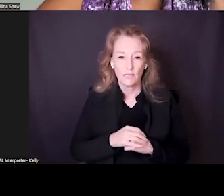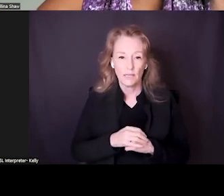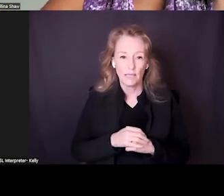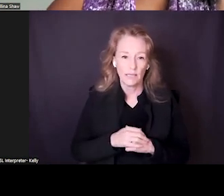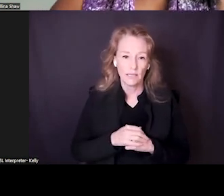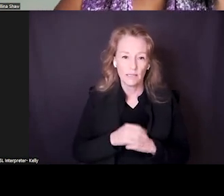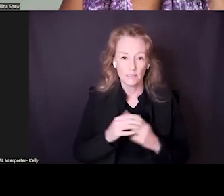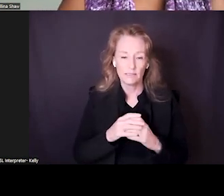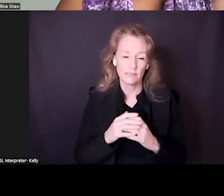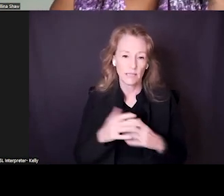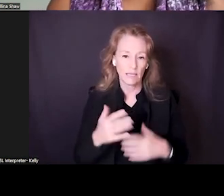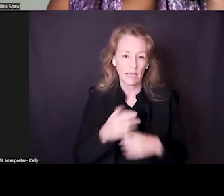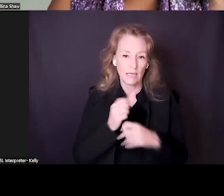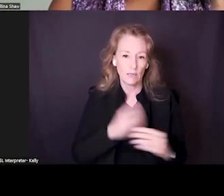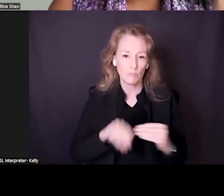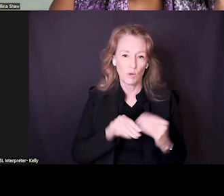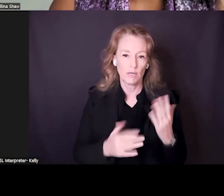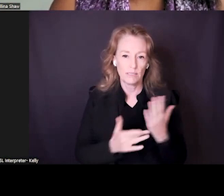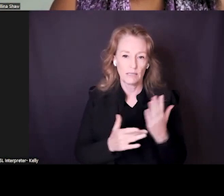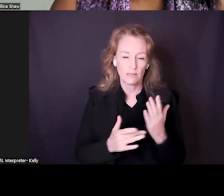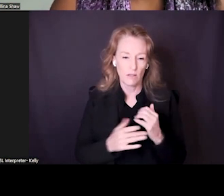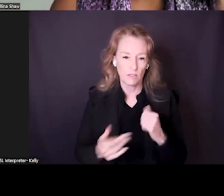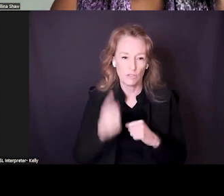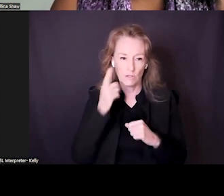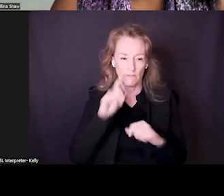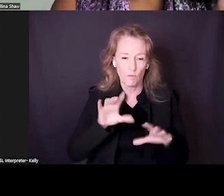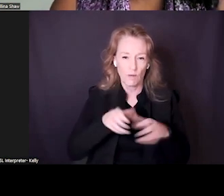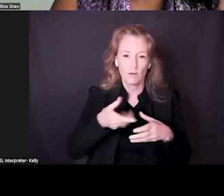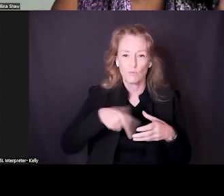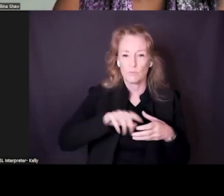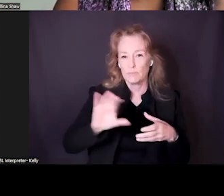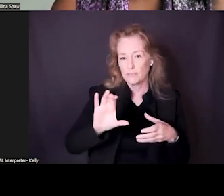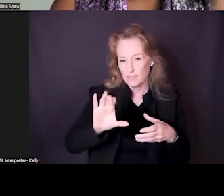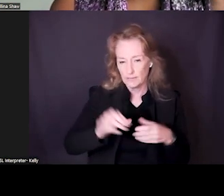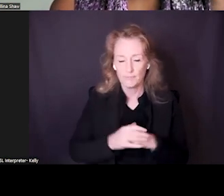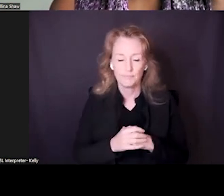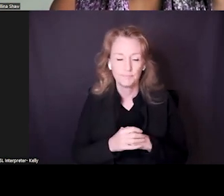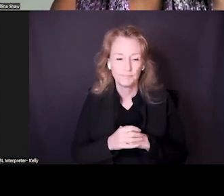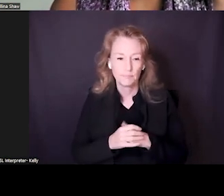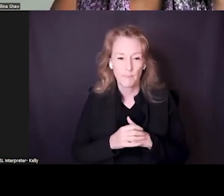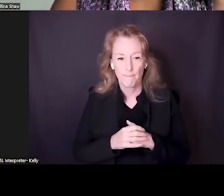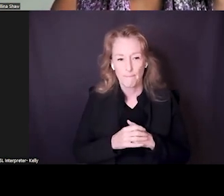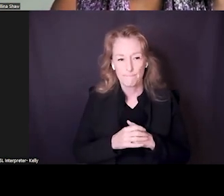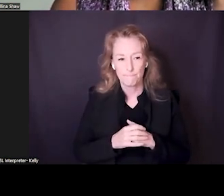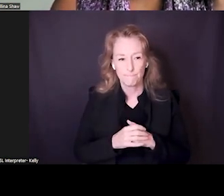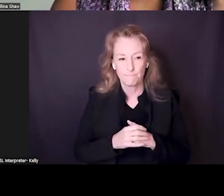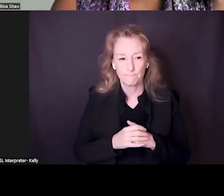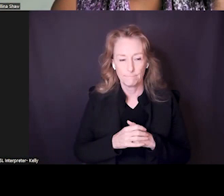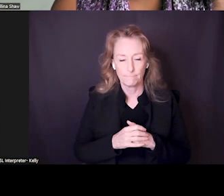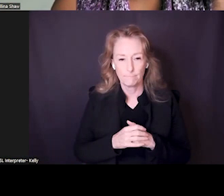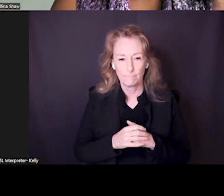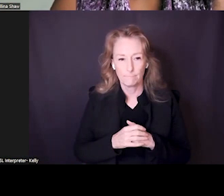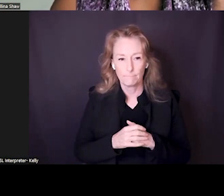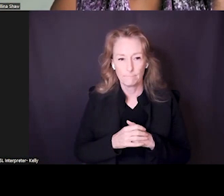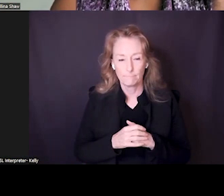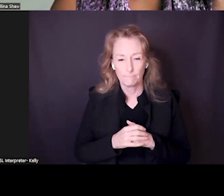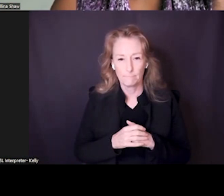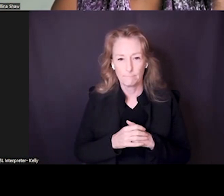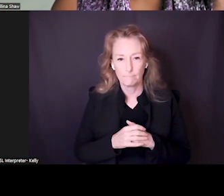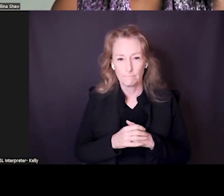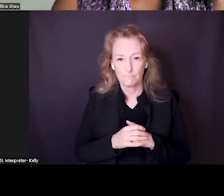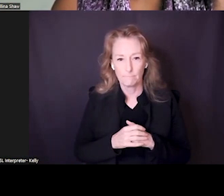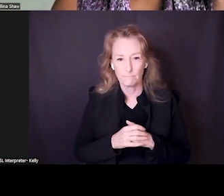CONTINUUM FOR TEAM C. AND THEY WERE VIEWING THEIR POLICE DEPARTMENT